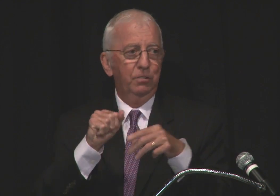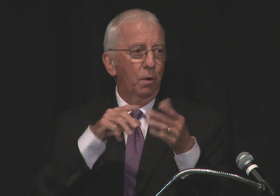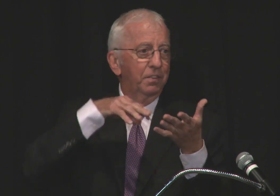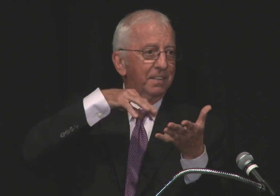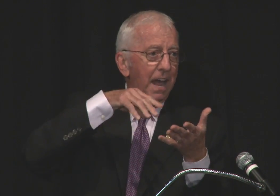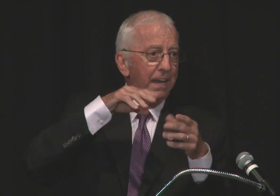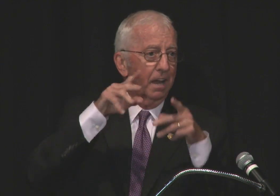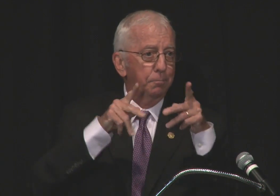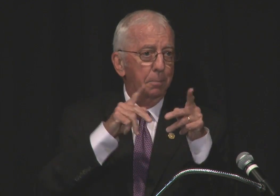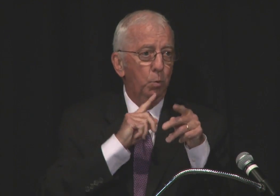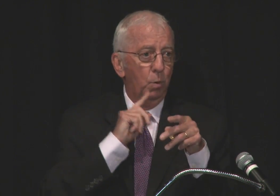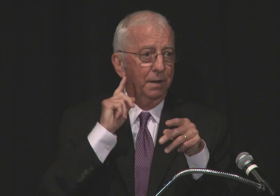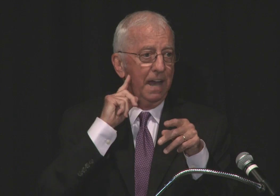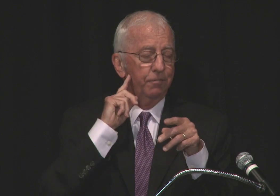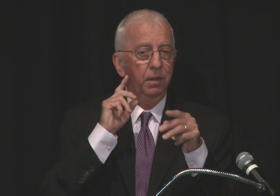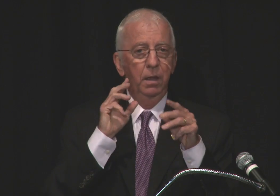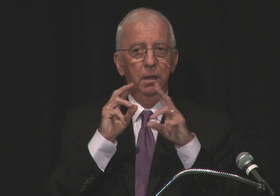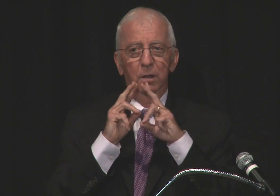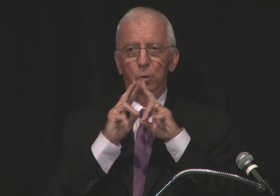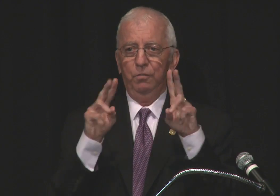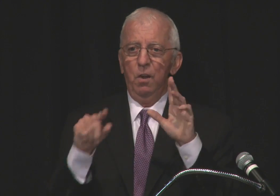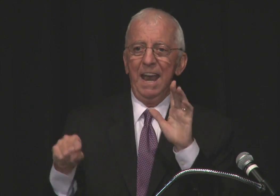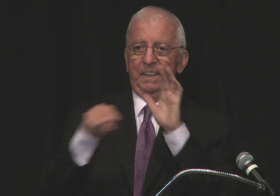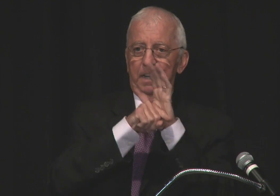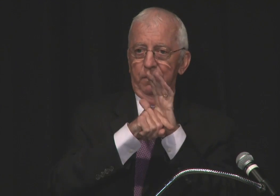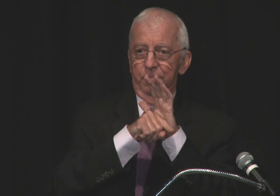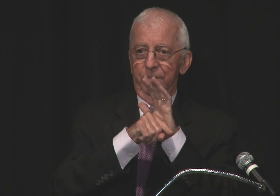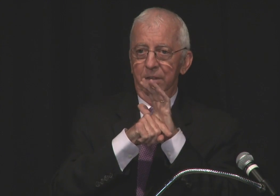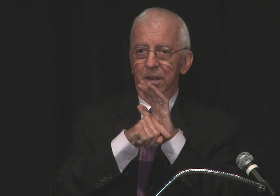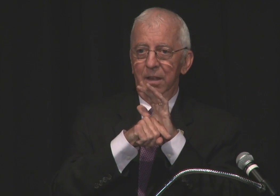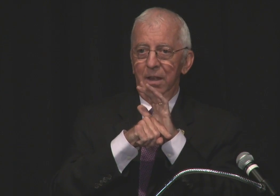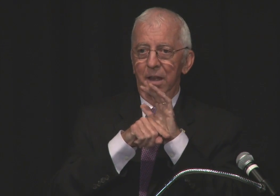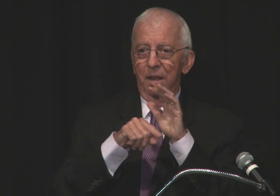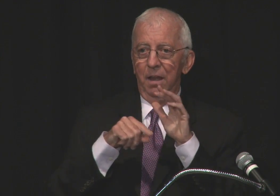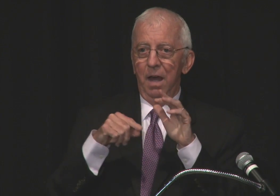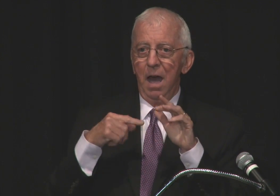or study of people who are deaf was very negative.